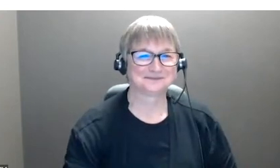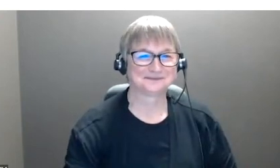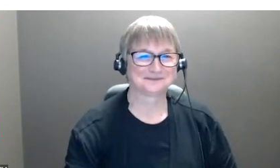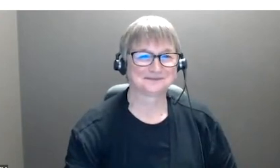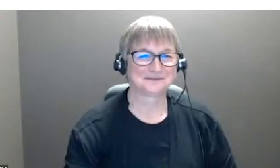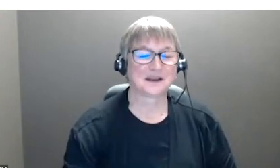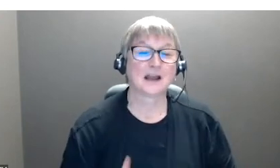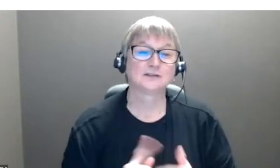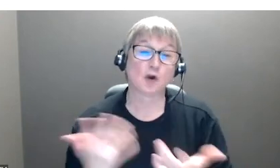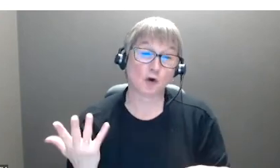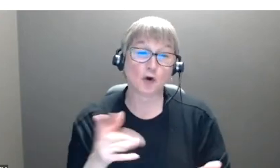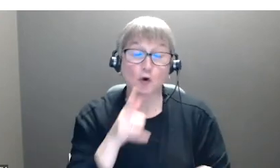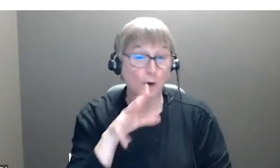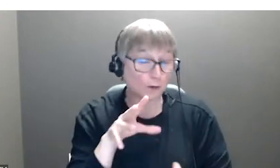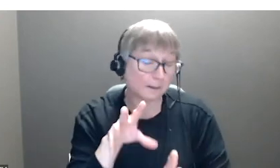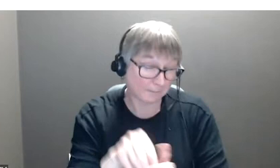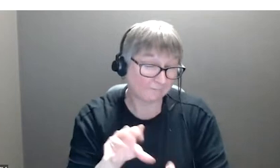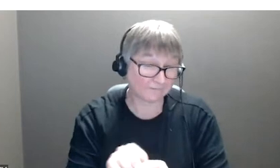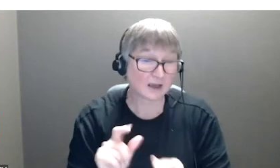thousand three hundred and sixteen persons with disabilities annually.